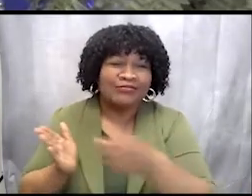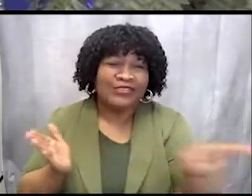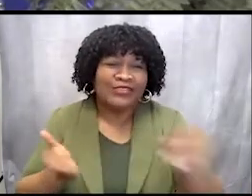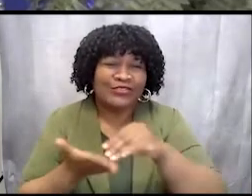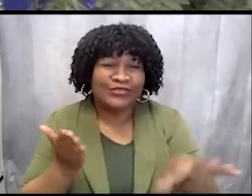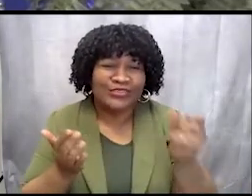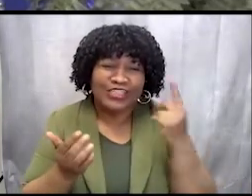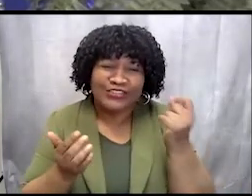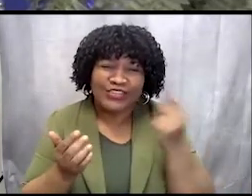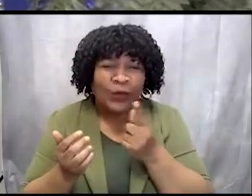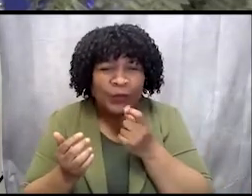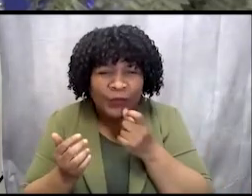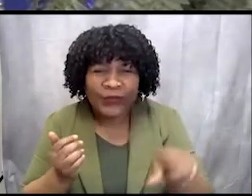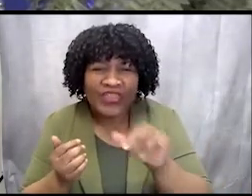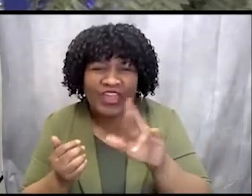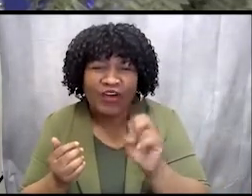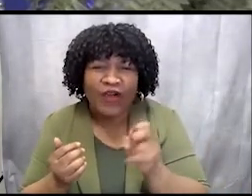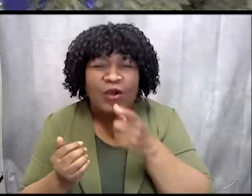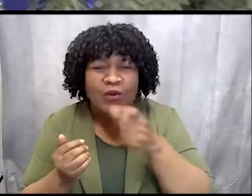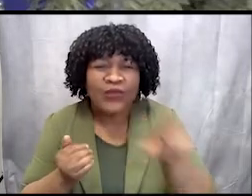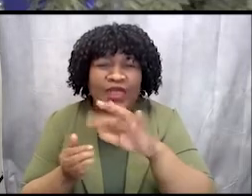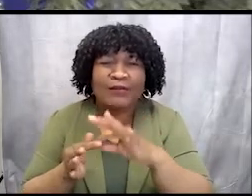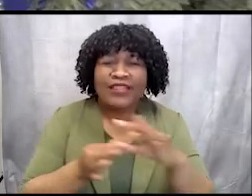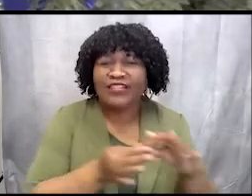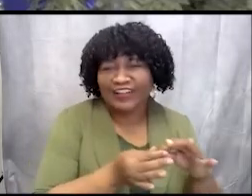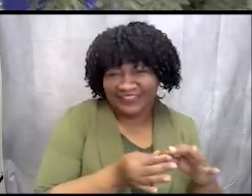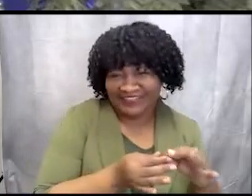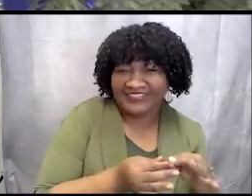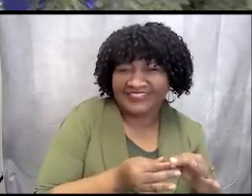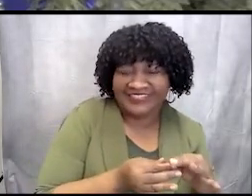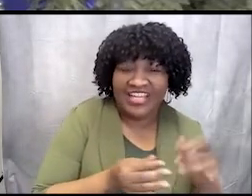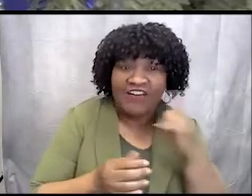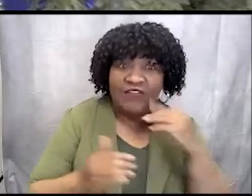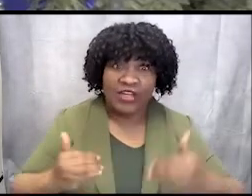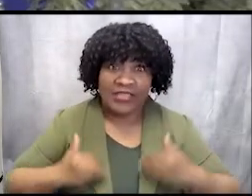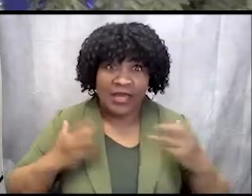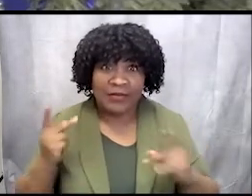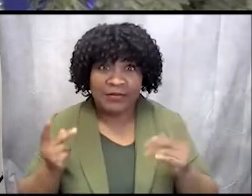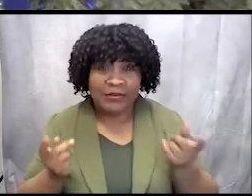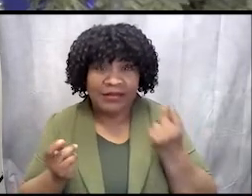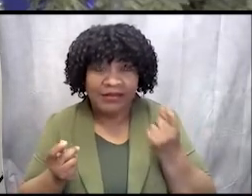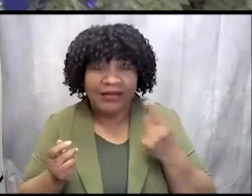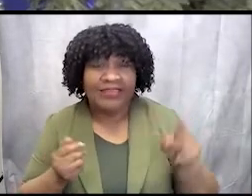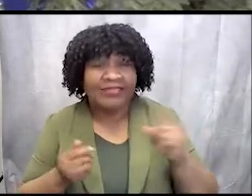who you are and for young people don't understand that they stand on the shoulders of people